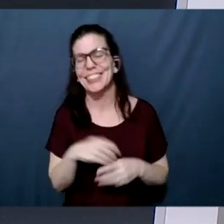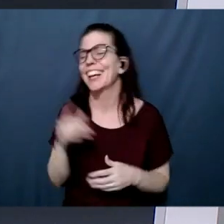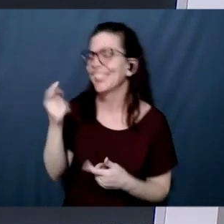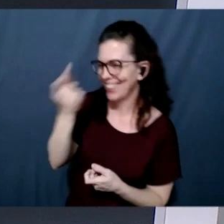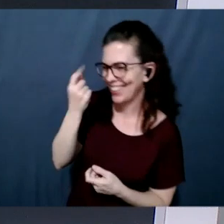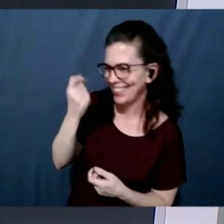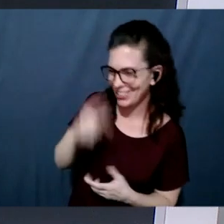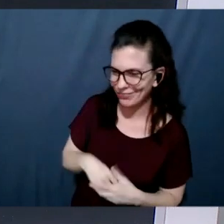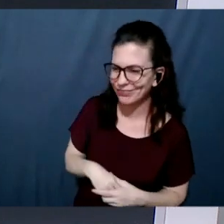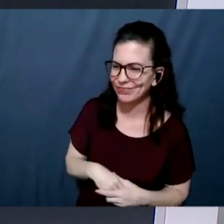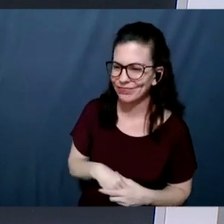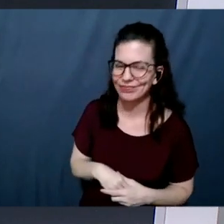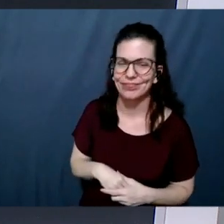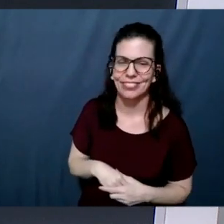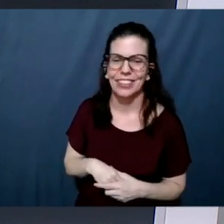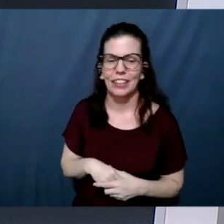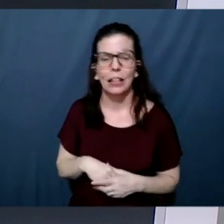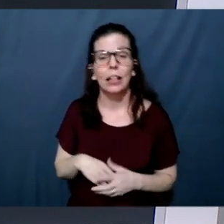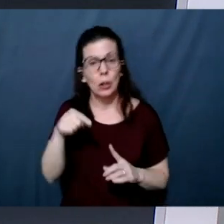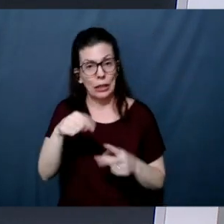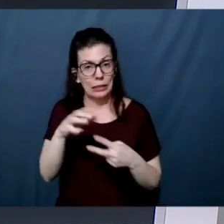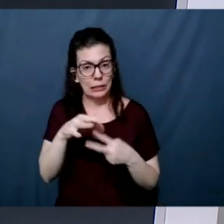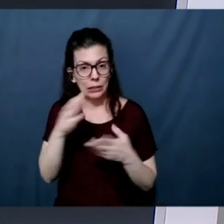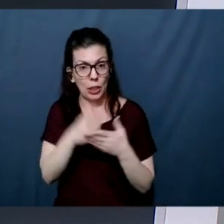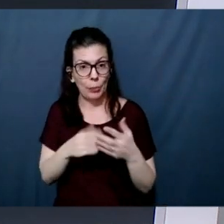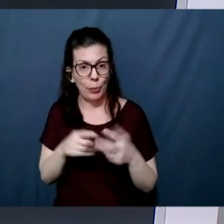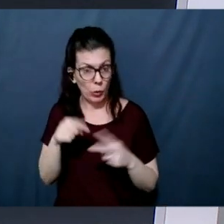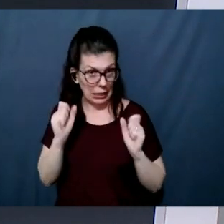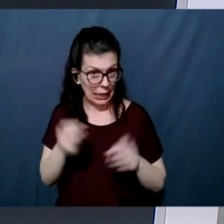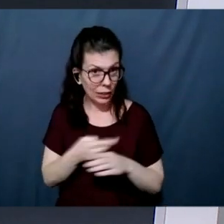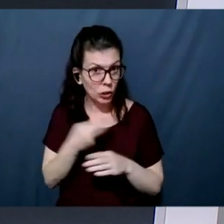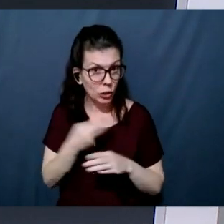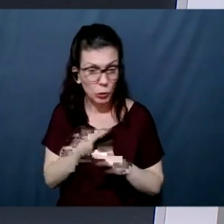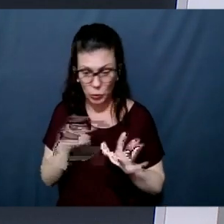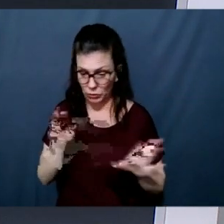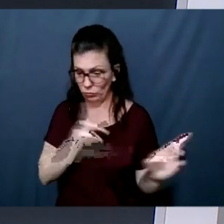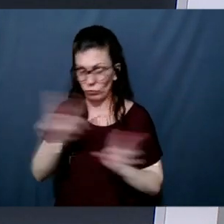So and these components, can I use them out of the box in my production workloads?